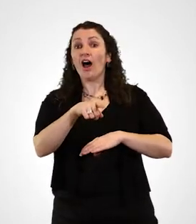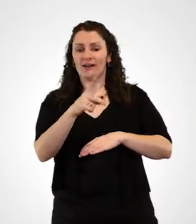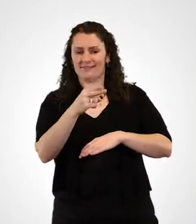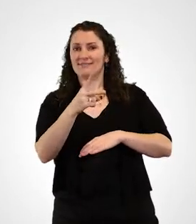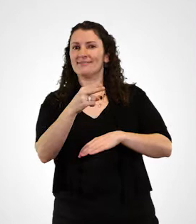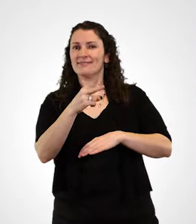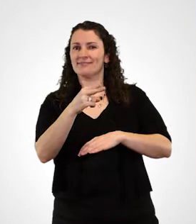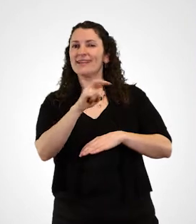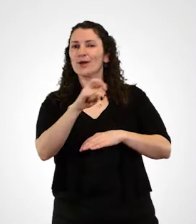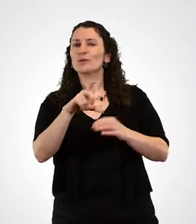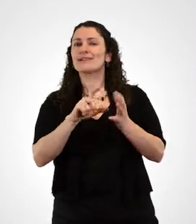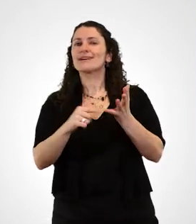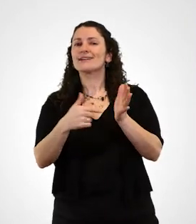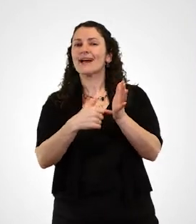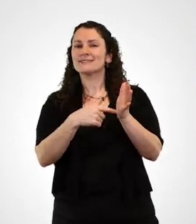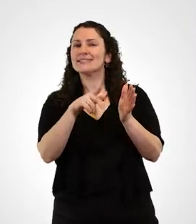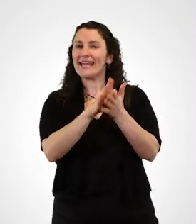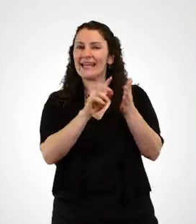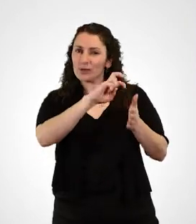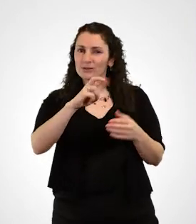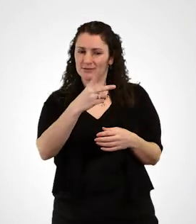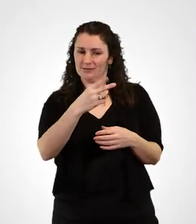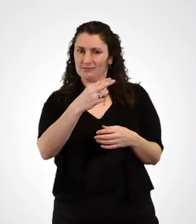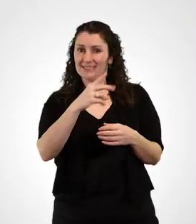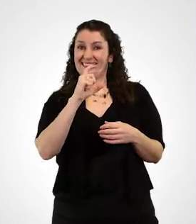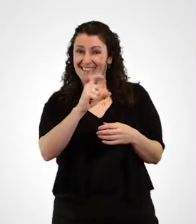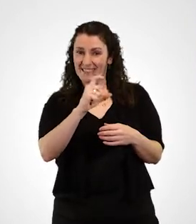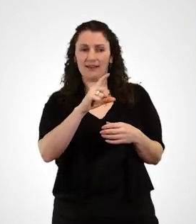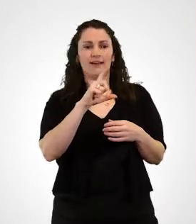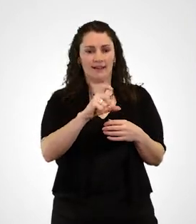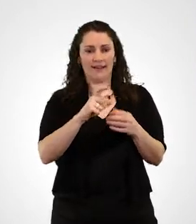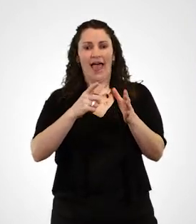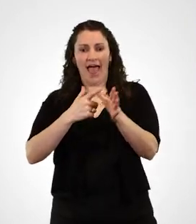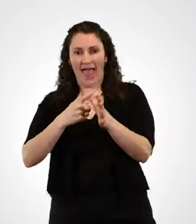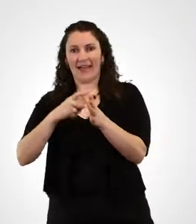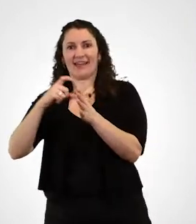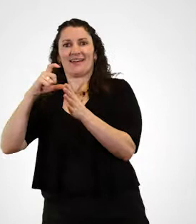Ah, you got it. Good job, cake. You helped me. Thank you.